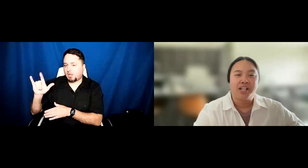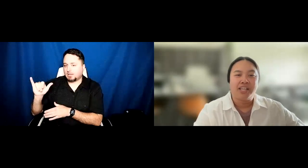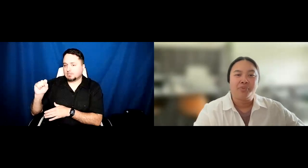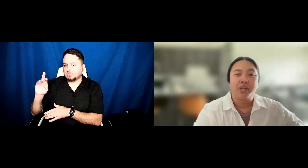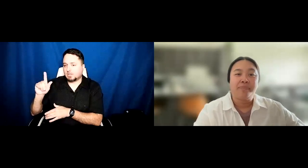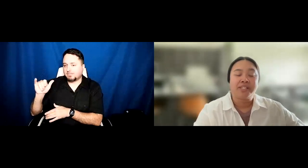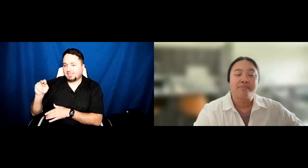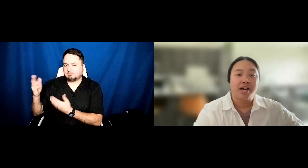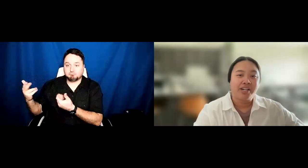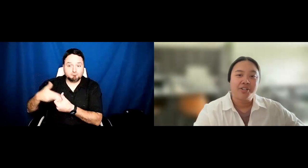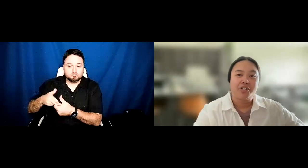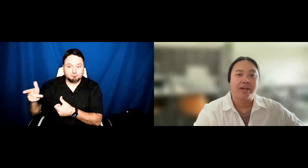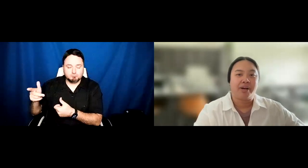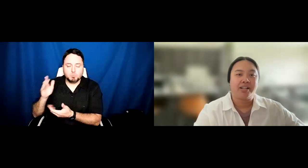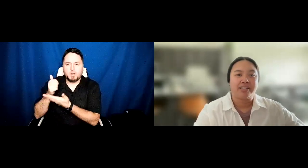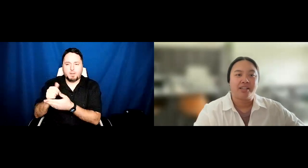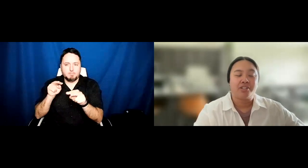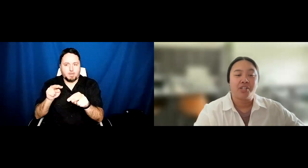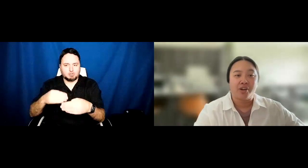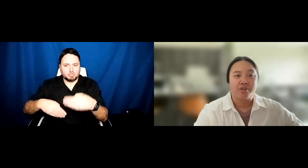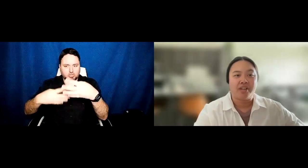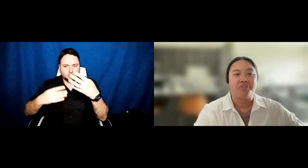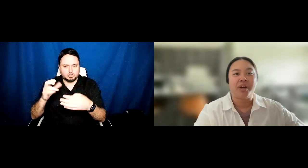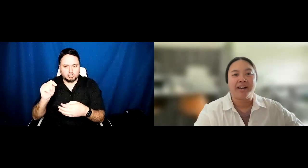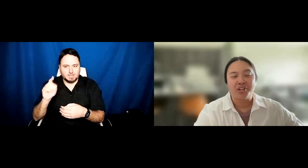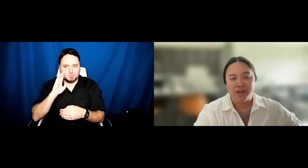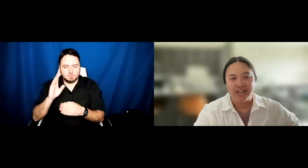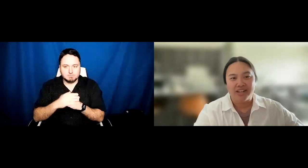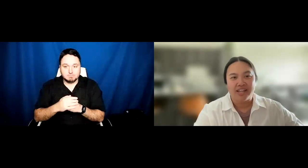Molly will help us monitor the chat box. So if you haven't already,